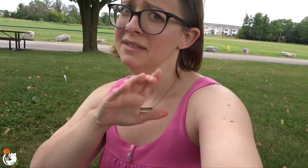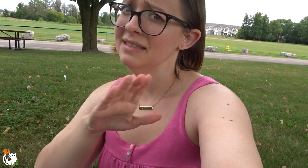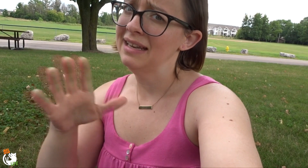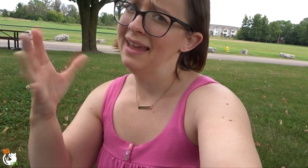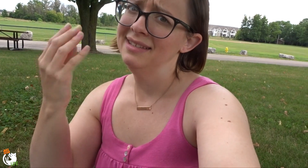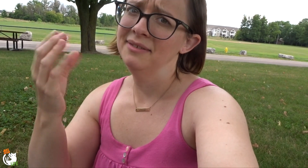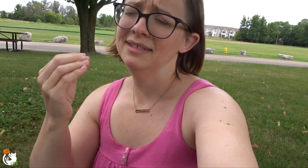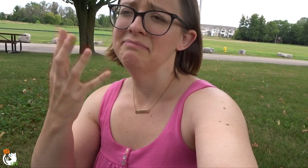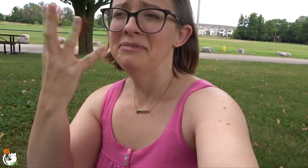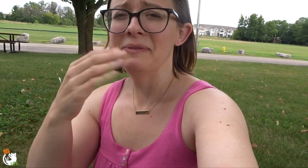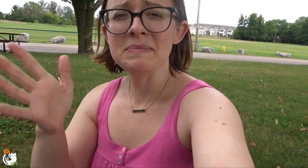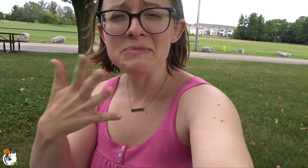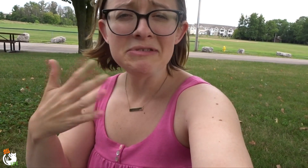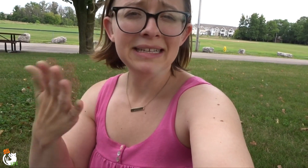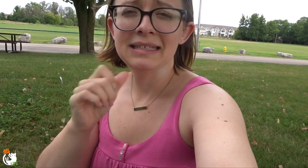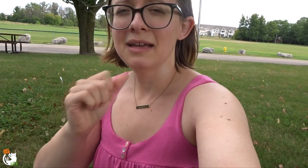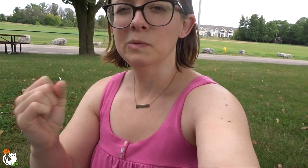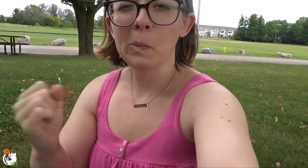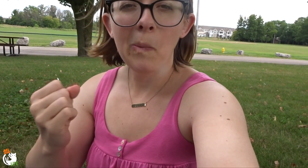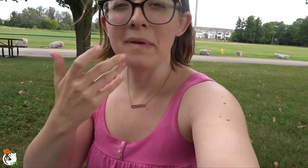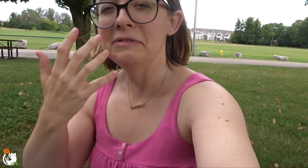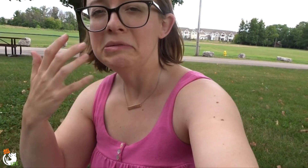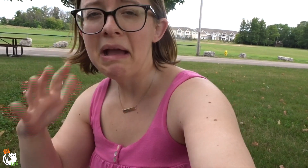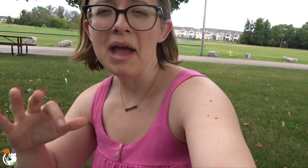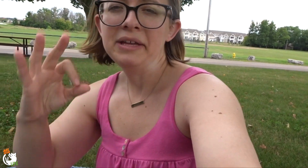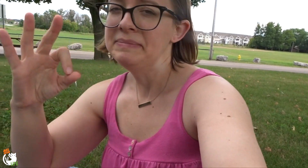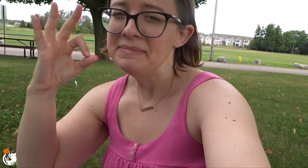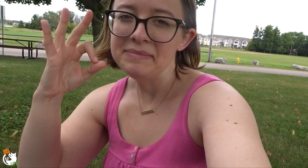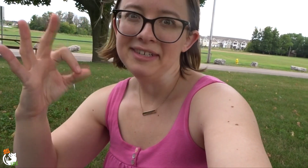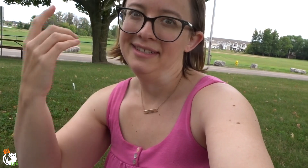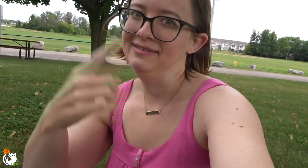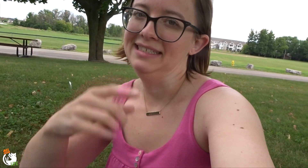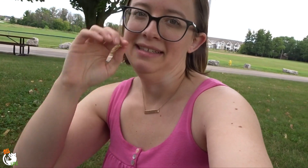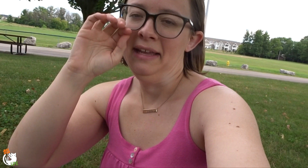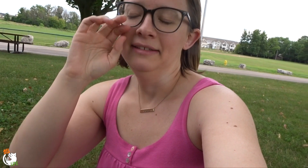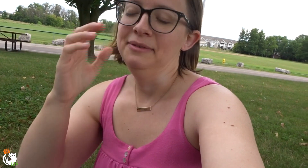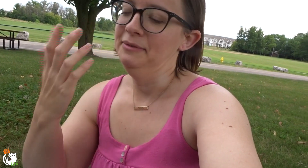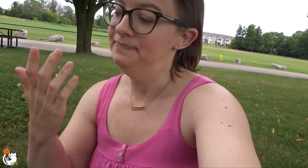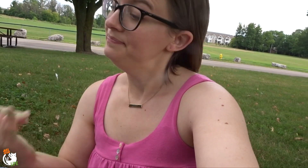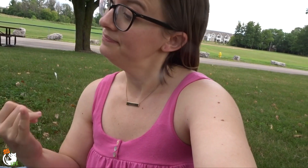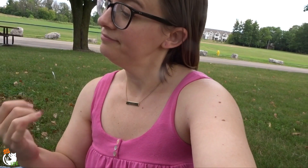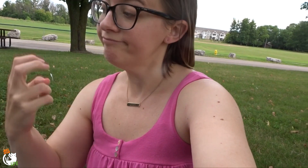Sitting and eating and it is so nice outside. There's a beautiful breeze. It's not too cold or hot. It's the perfect day.